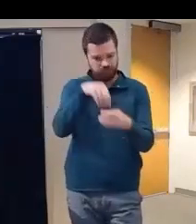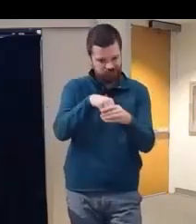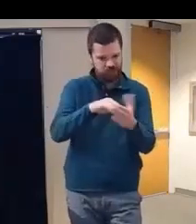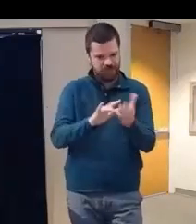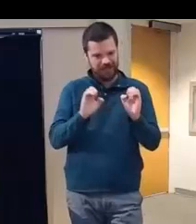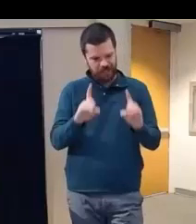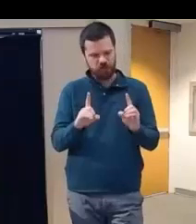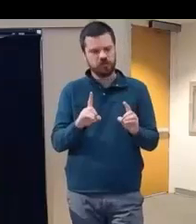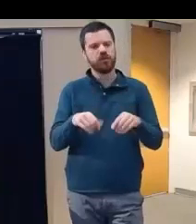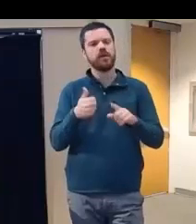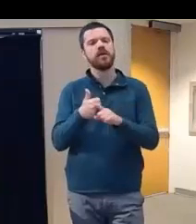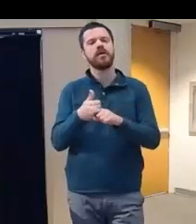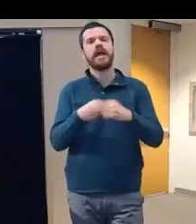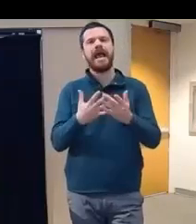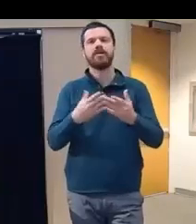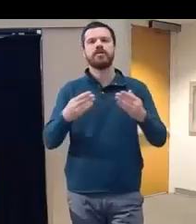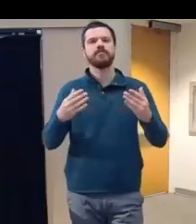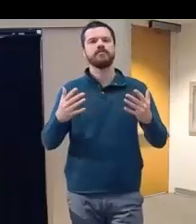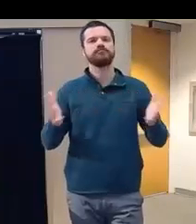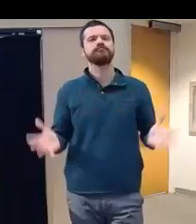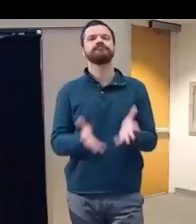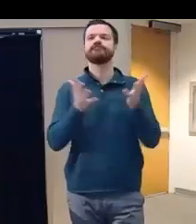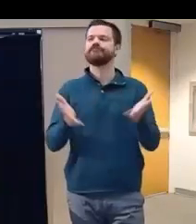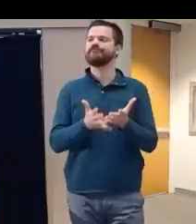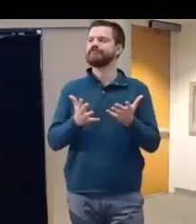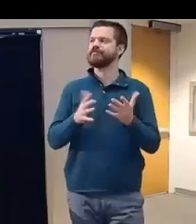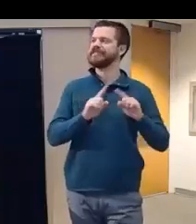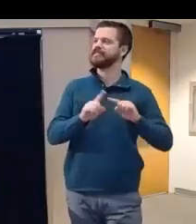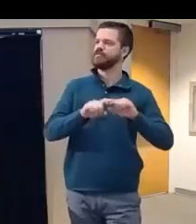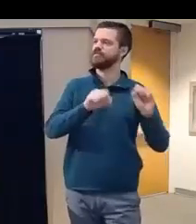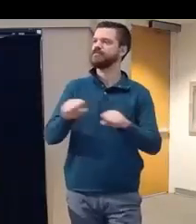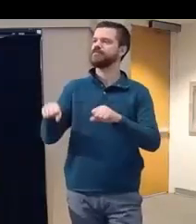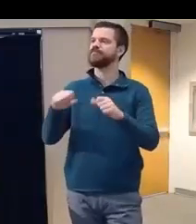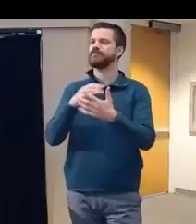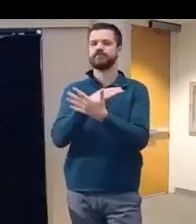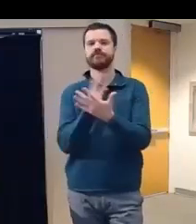try to have a bro a breath of experience a breadth of abilities and a breath of backgrounds as well